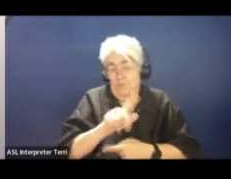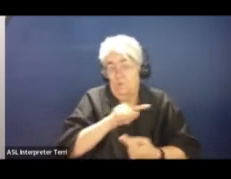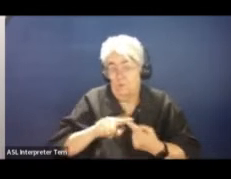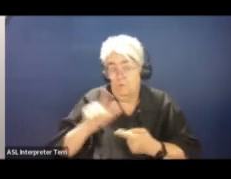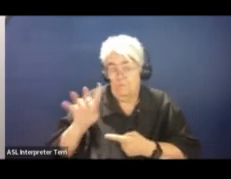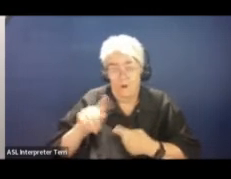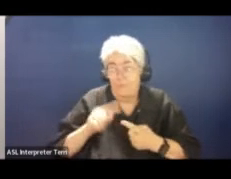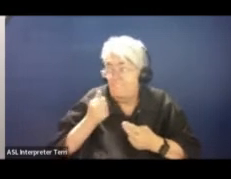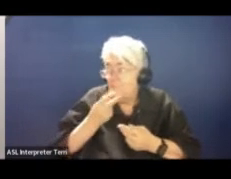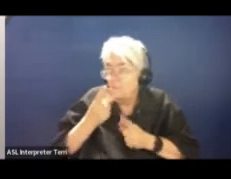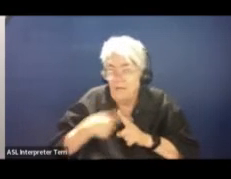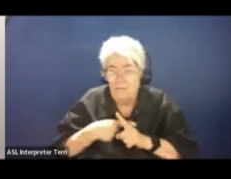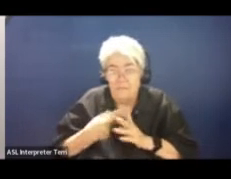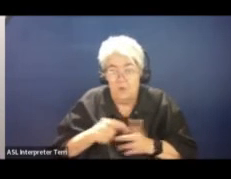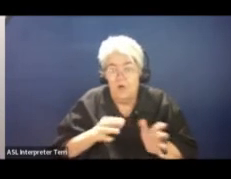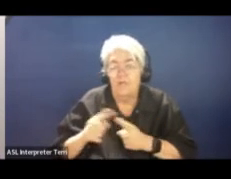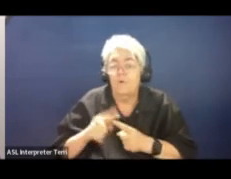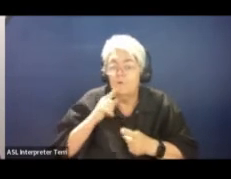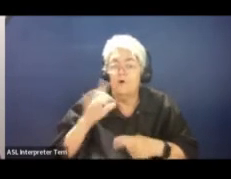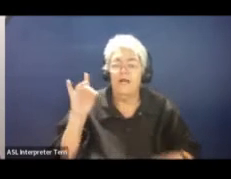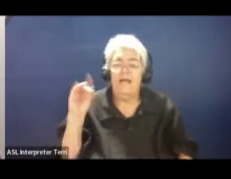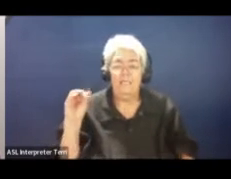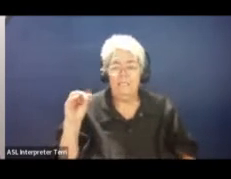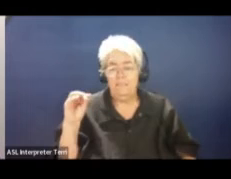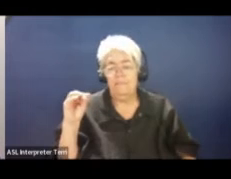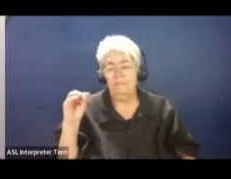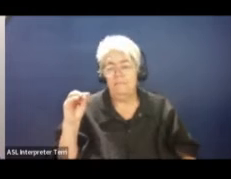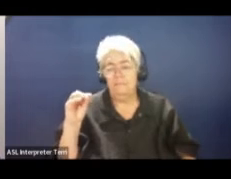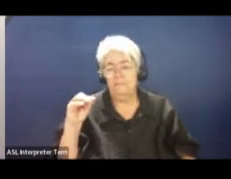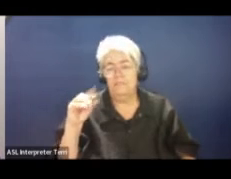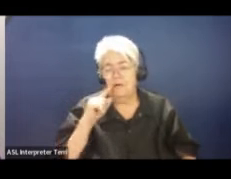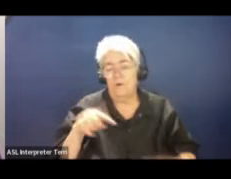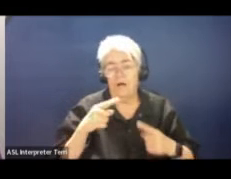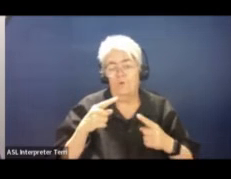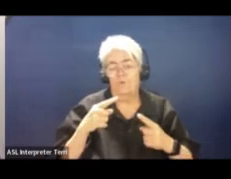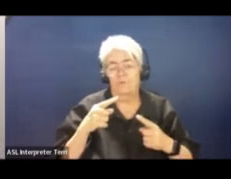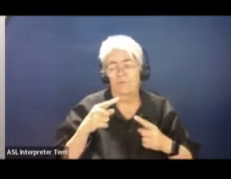few months in, we're sitting in the 80s around positivity rate for anoxic injury being